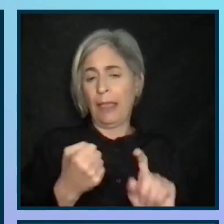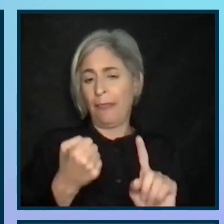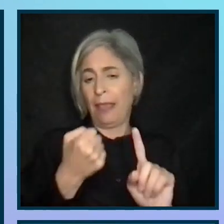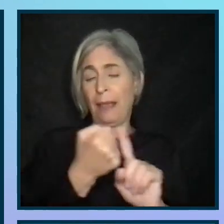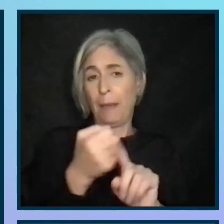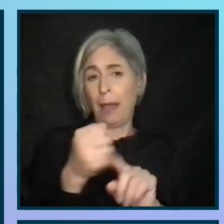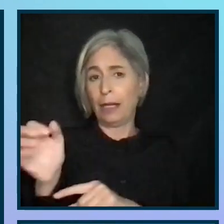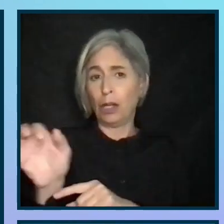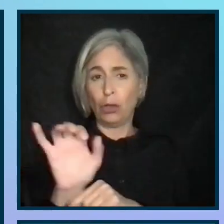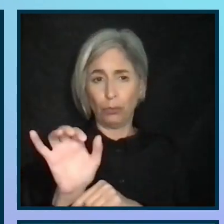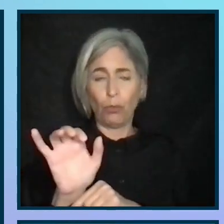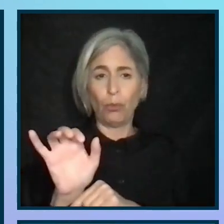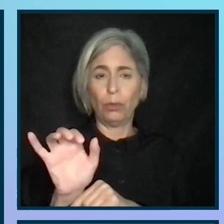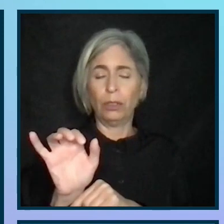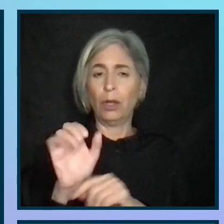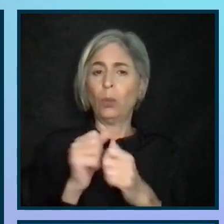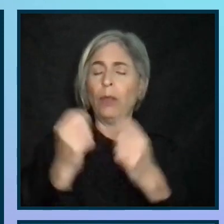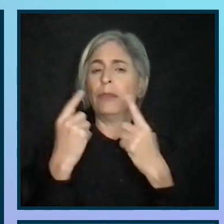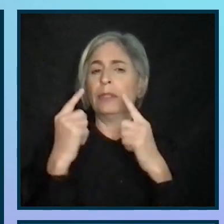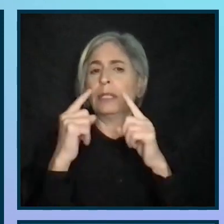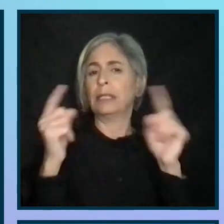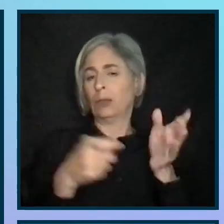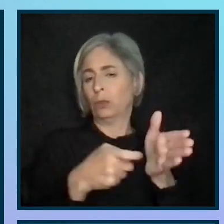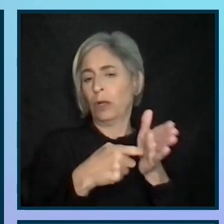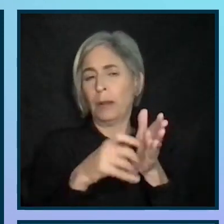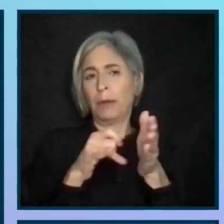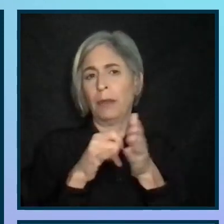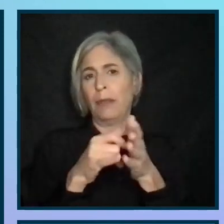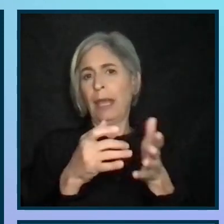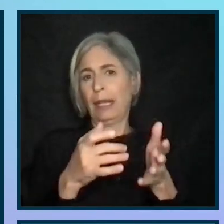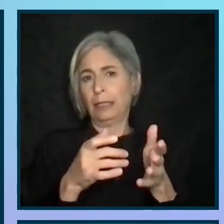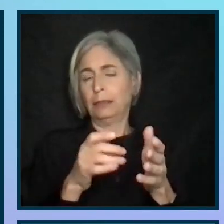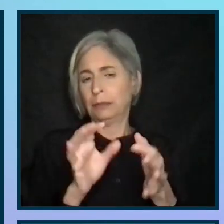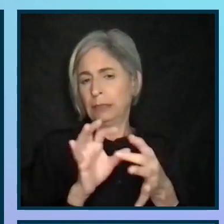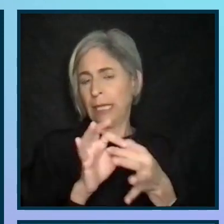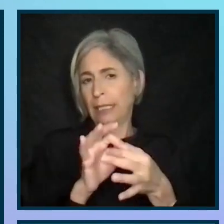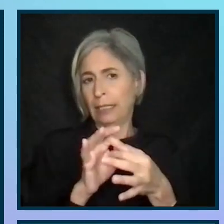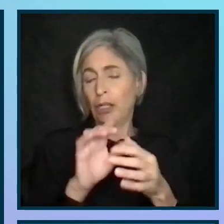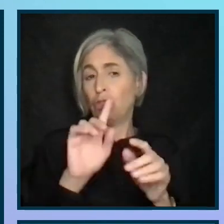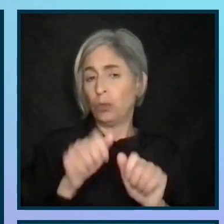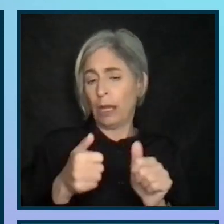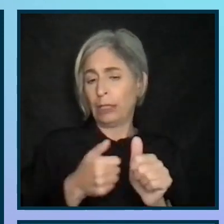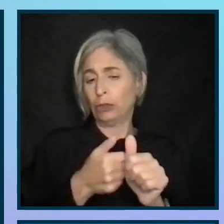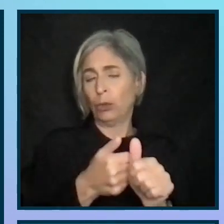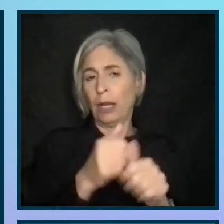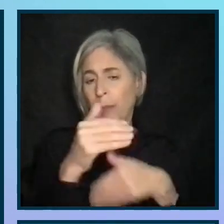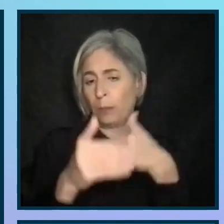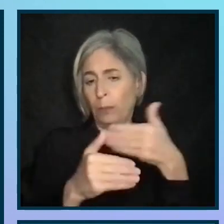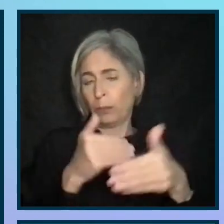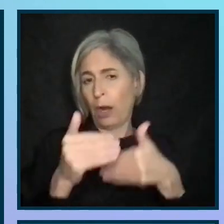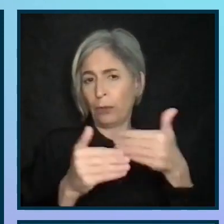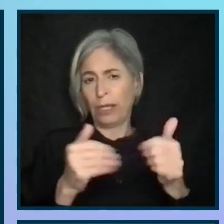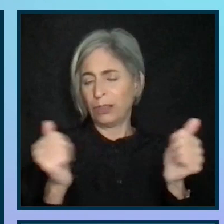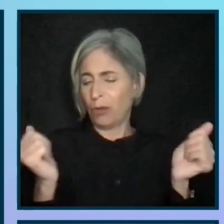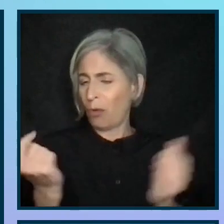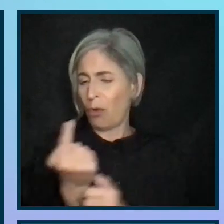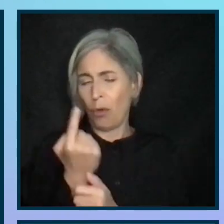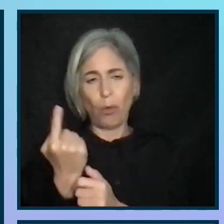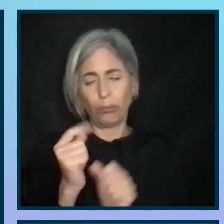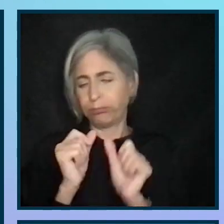and with the success criteria that they're related to, then you can track progress over time. And you can also see how long the bugs